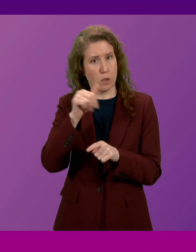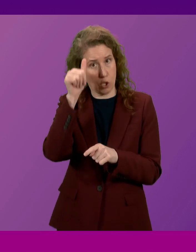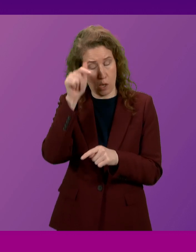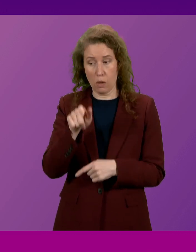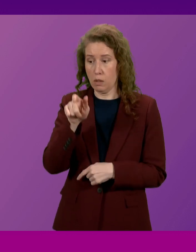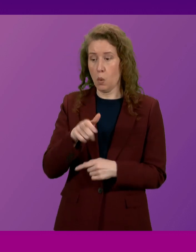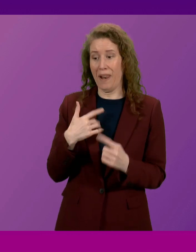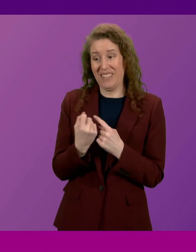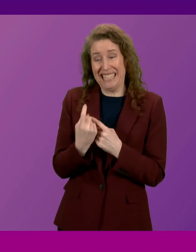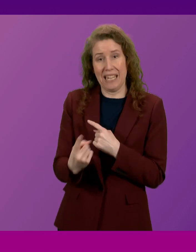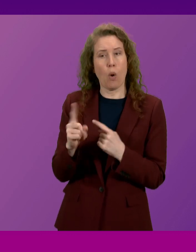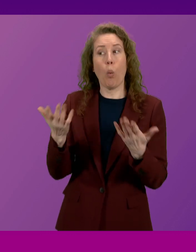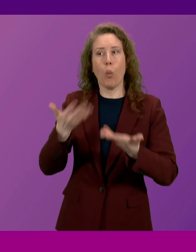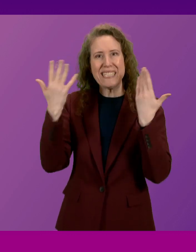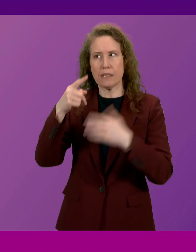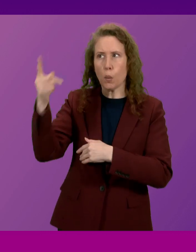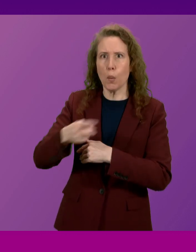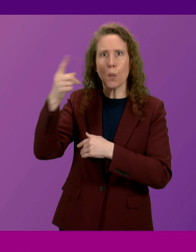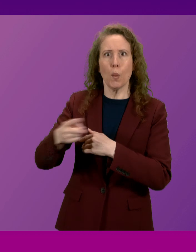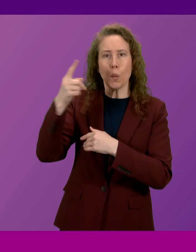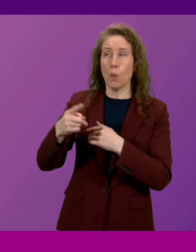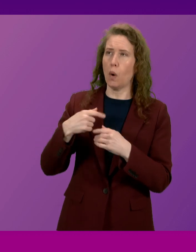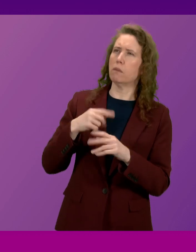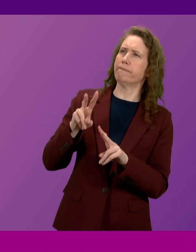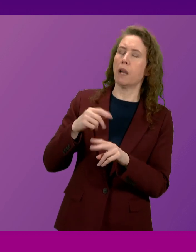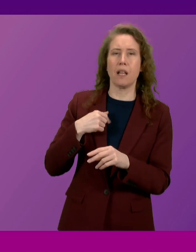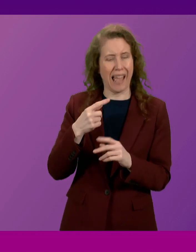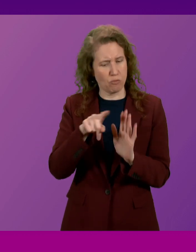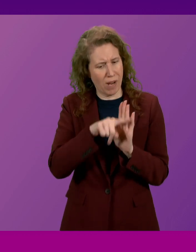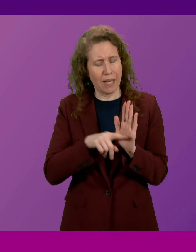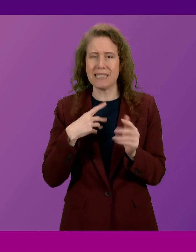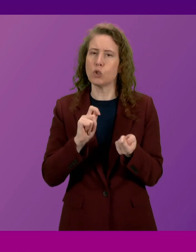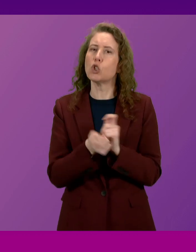wind turbines. Does he agree with me that the regulations on them need to be updated? What